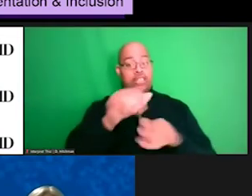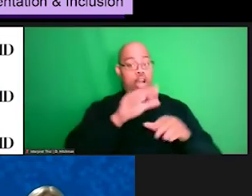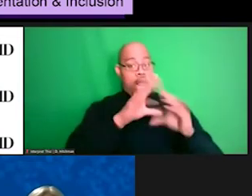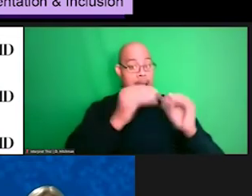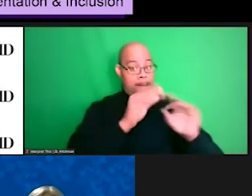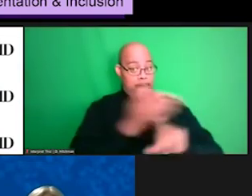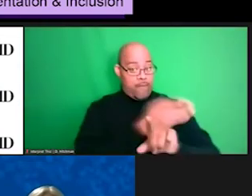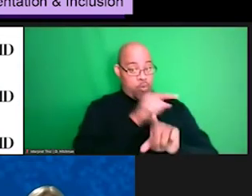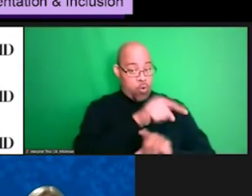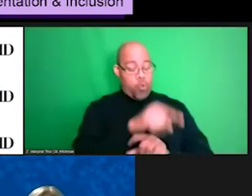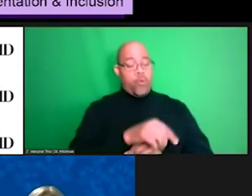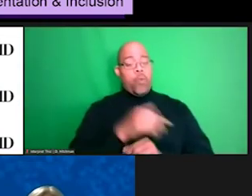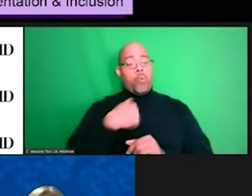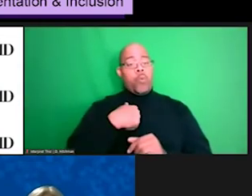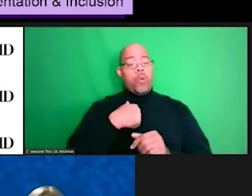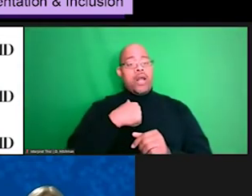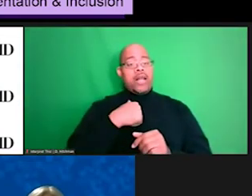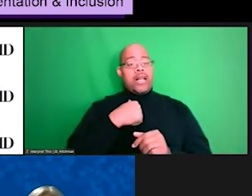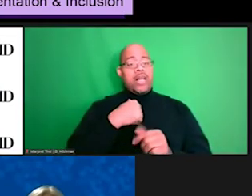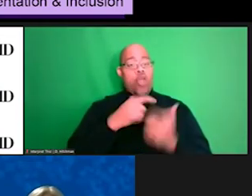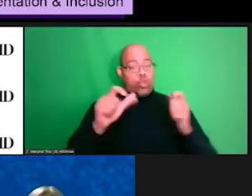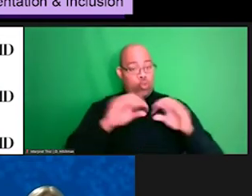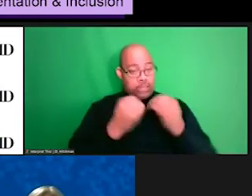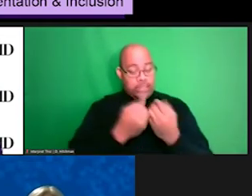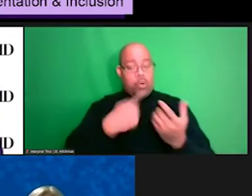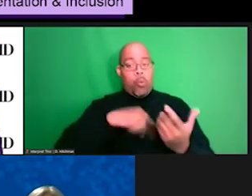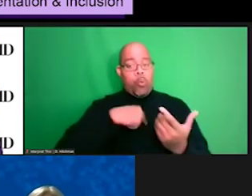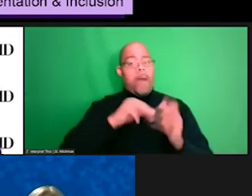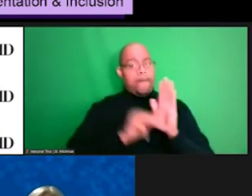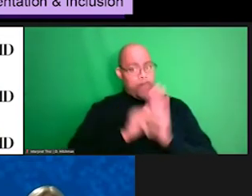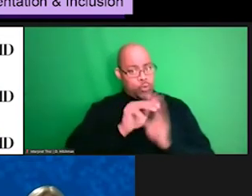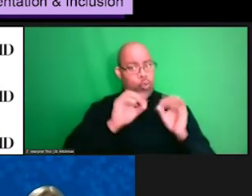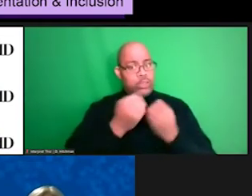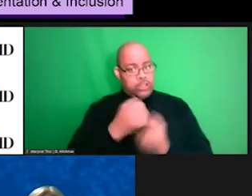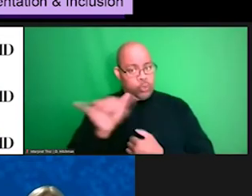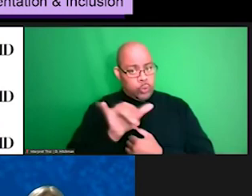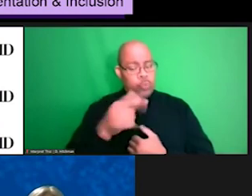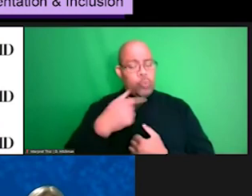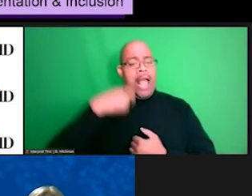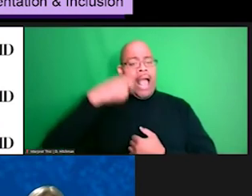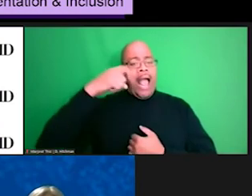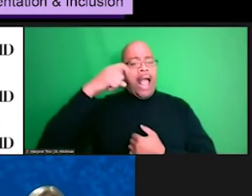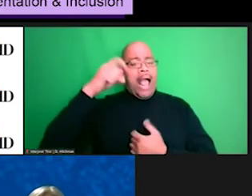we are a very large organization, and we are a mature organization, so we have the capability